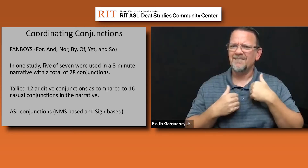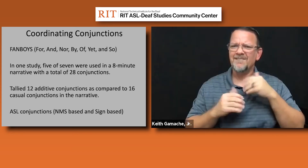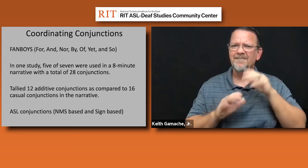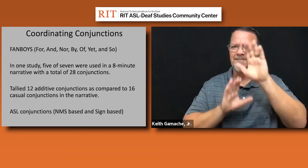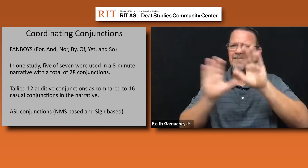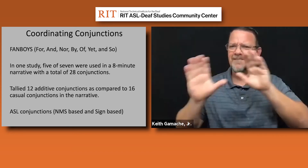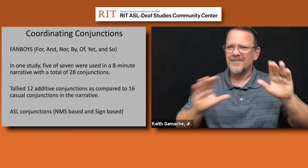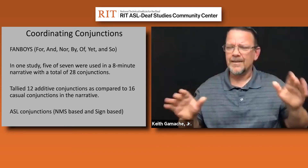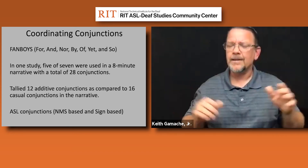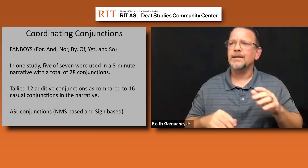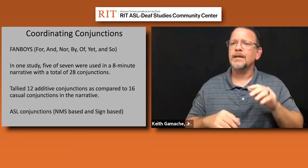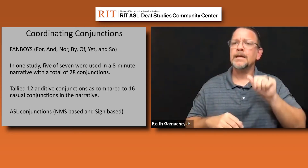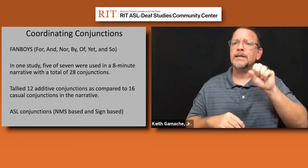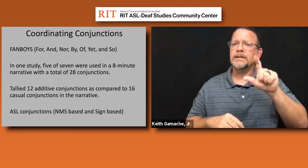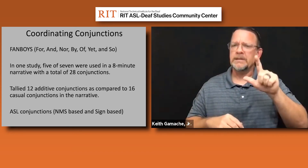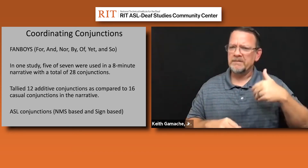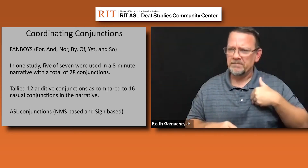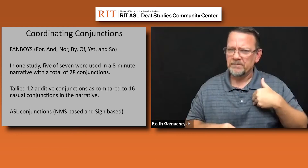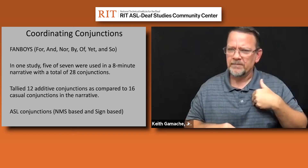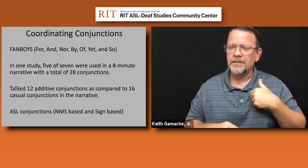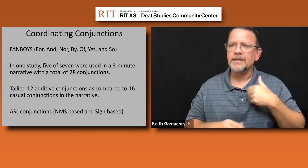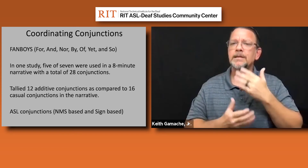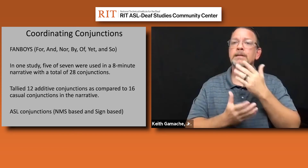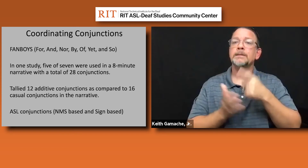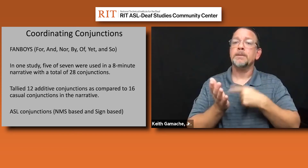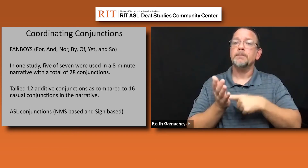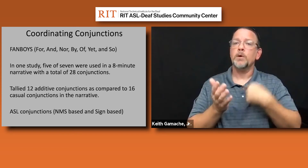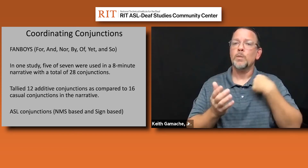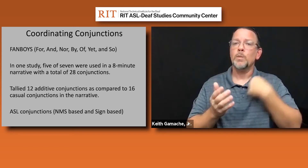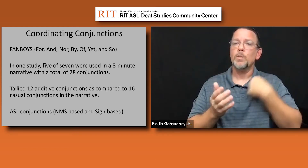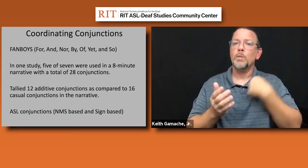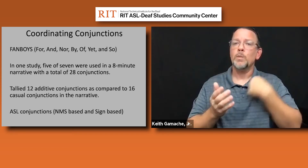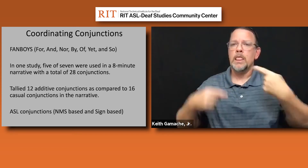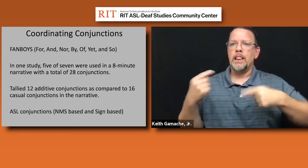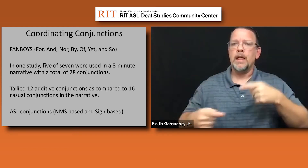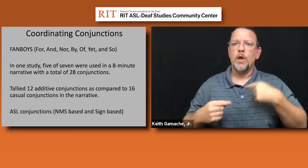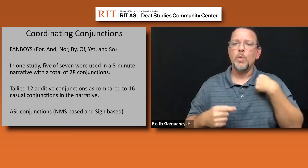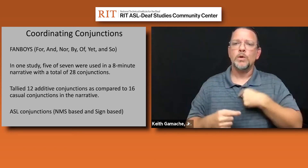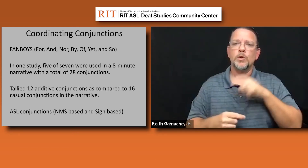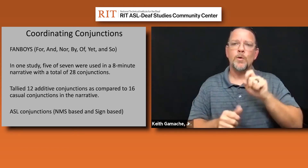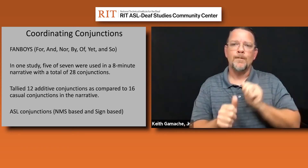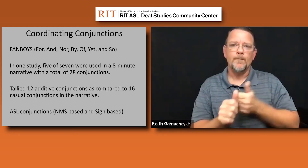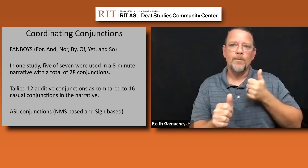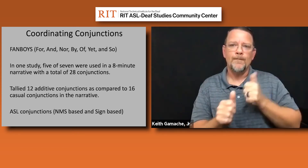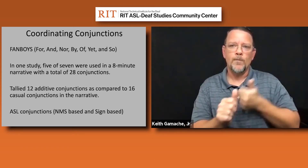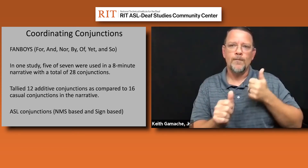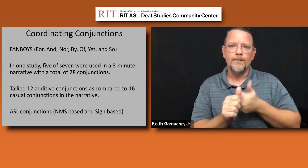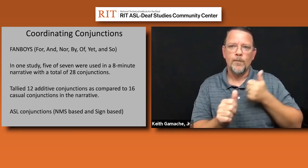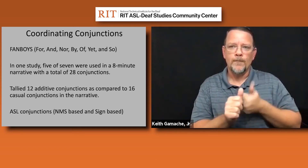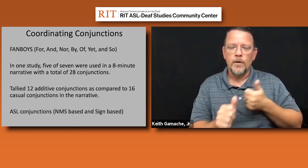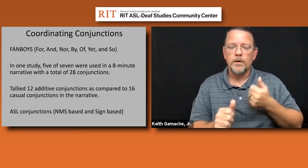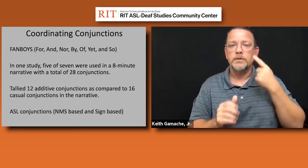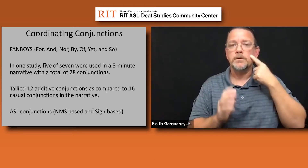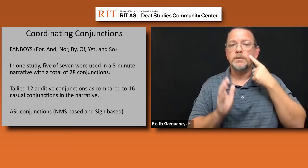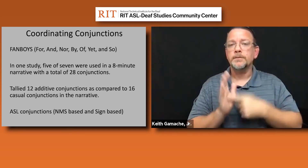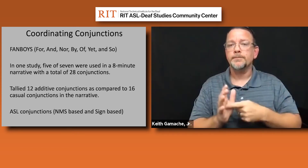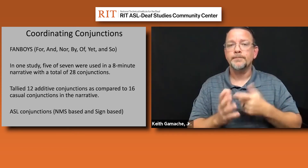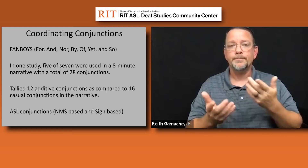We use conjunctions, and there's different ways, and ASL has conjunctions, as well, and sometimes we have the argument about avoiding